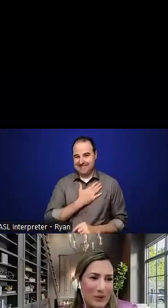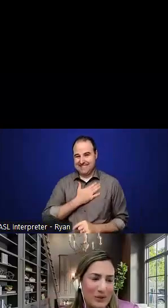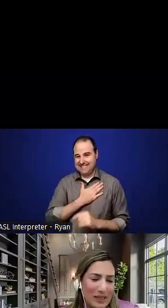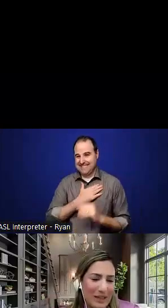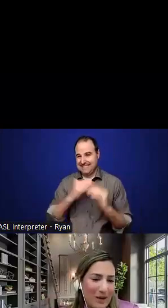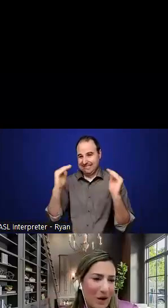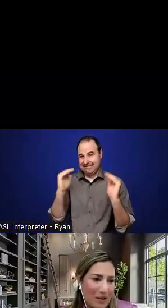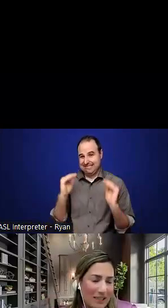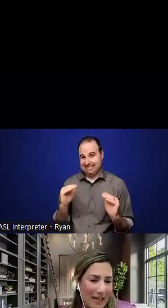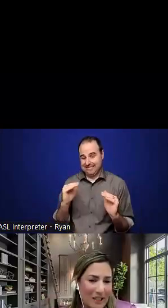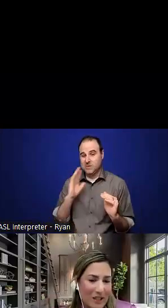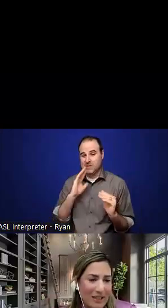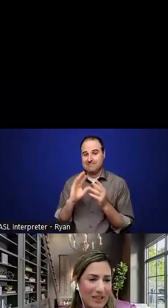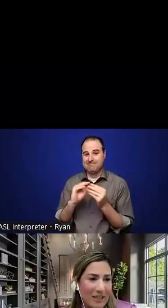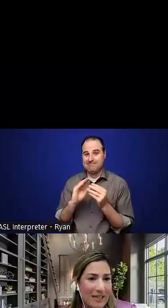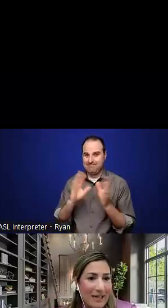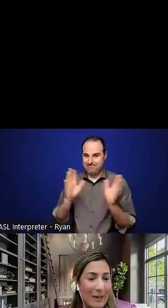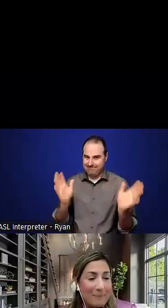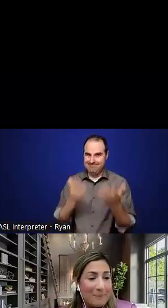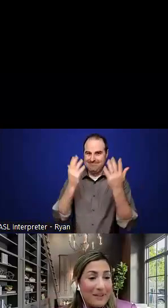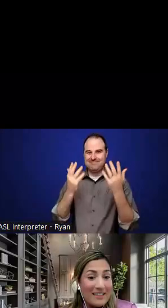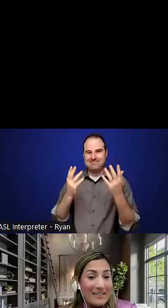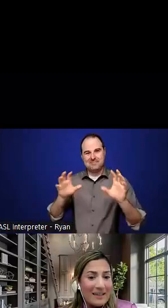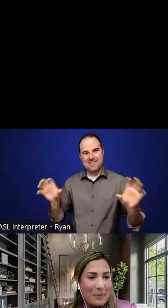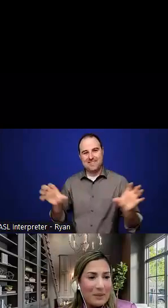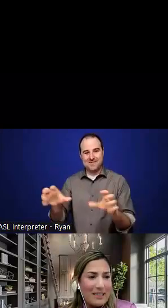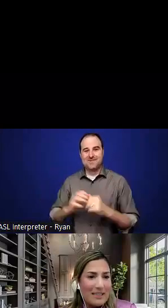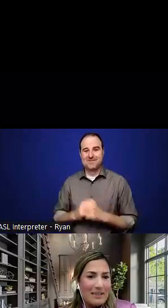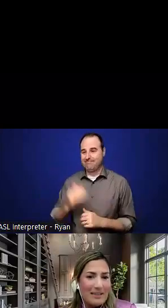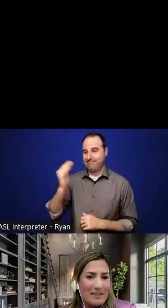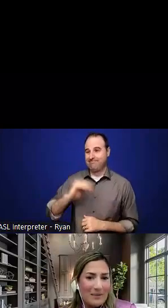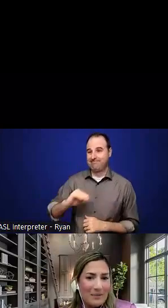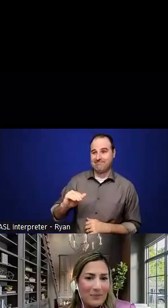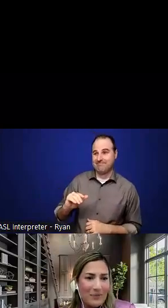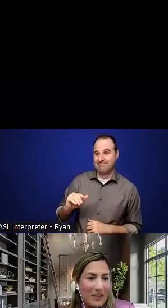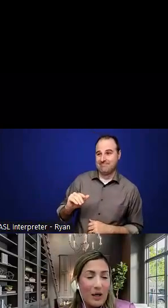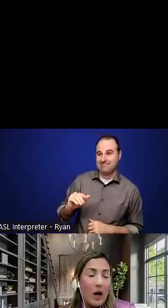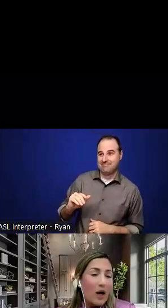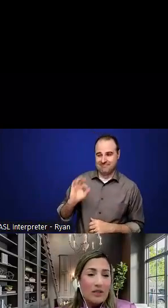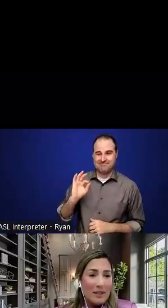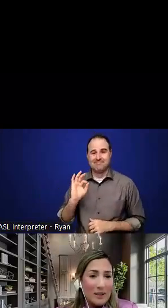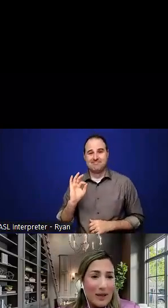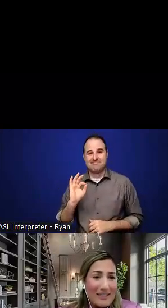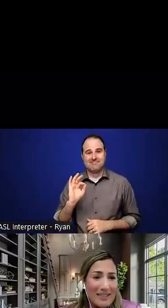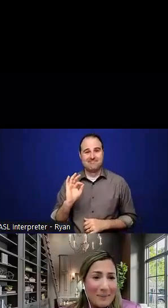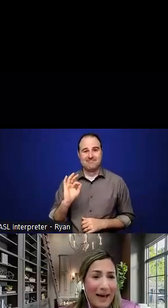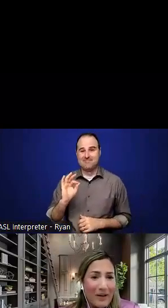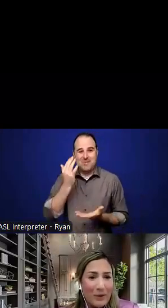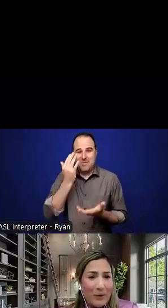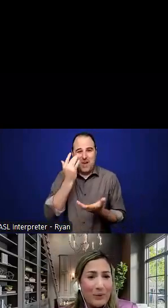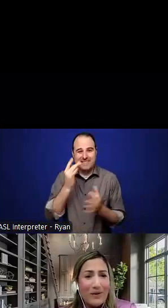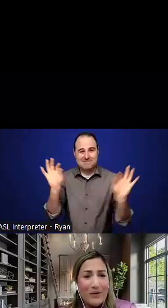of say the call to action. Next slide, please. Ultimately, why does this matter? Who cares?